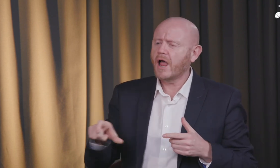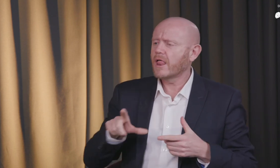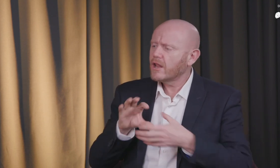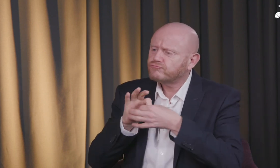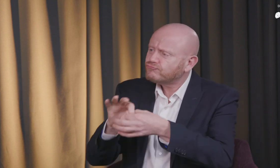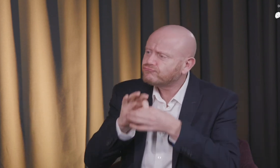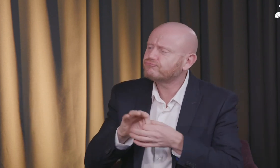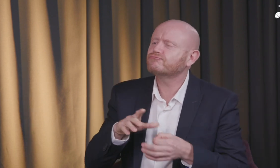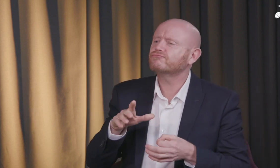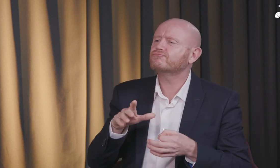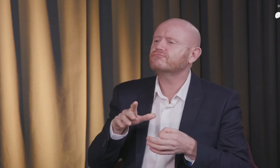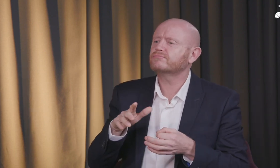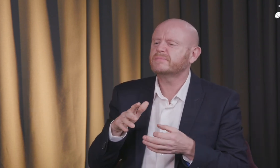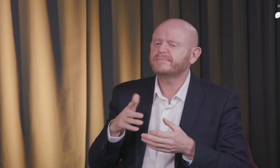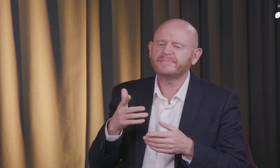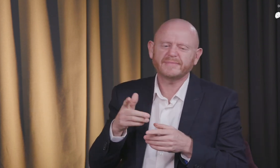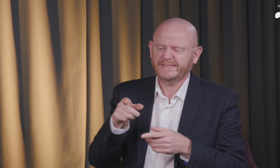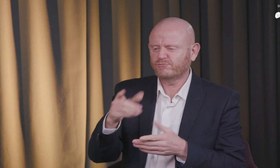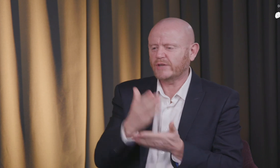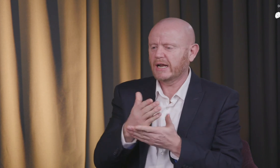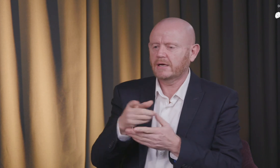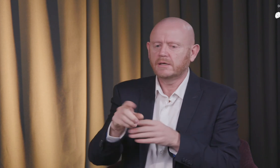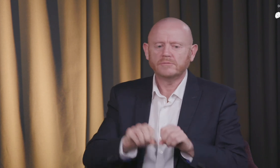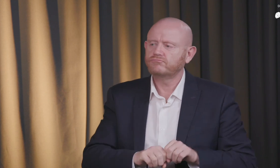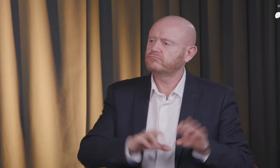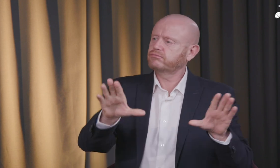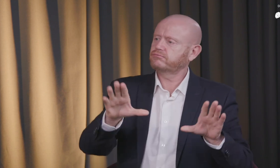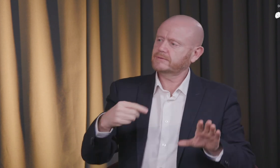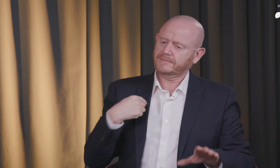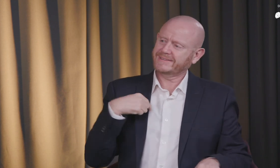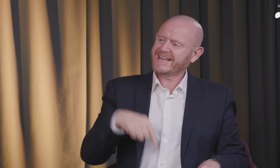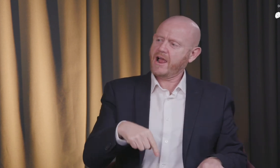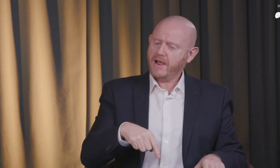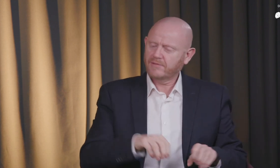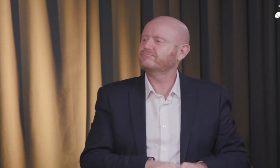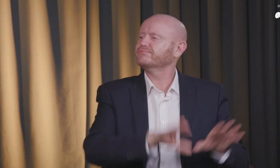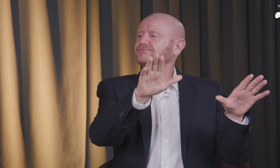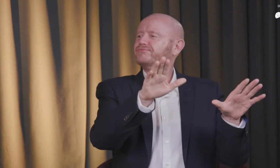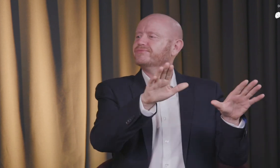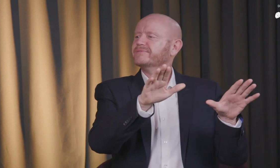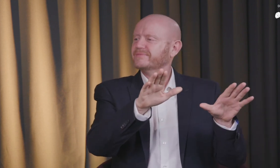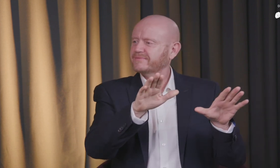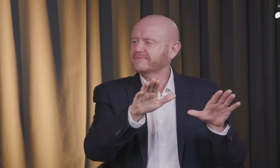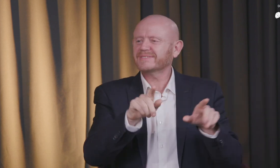I still keep in touch and really it helped me launch my career, it’s how I got to where I am.